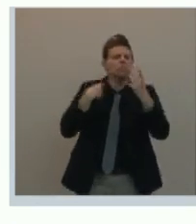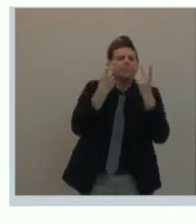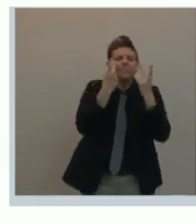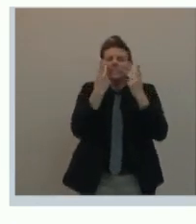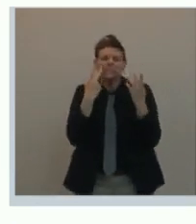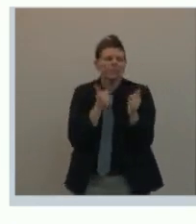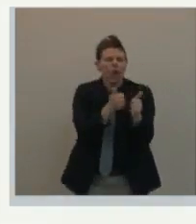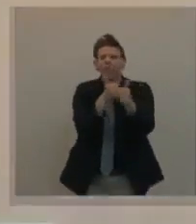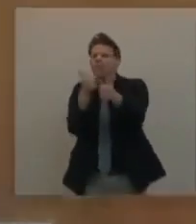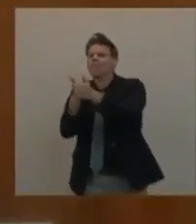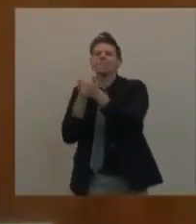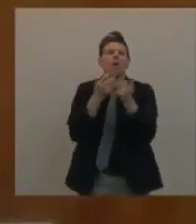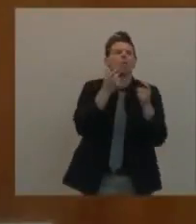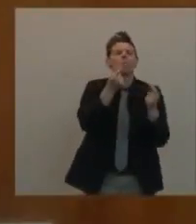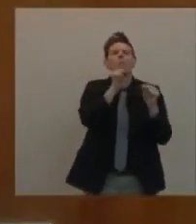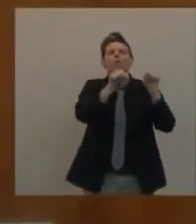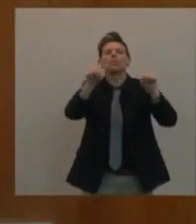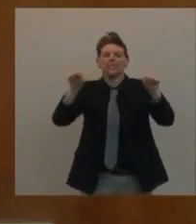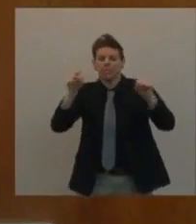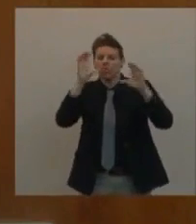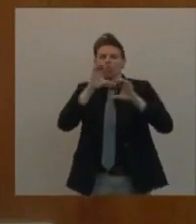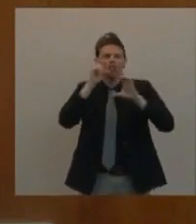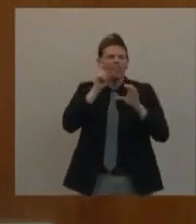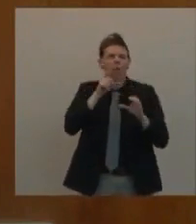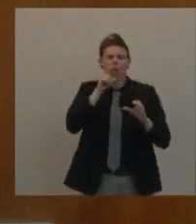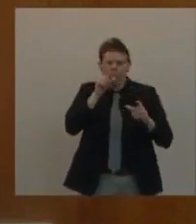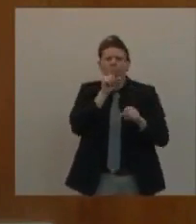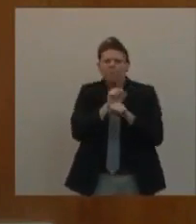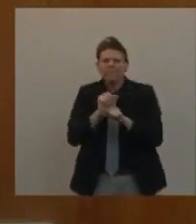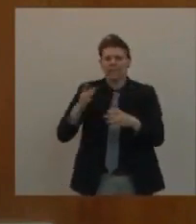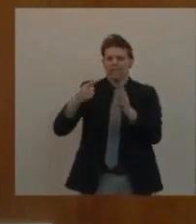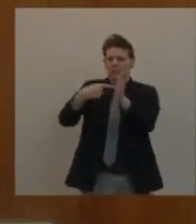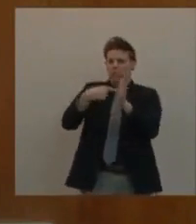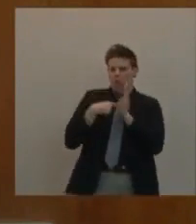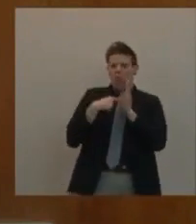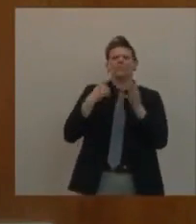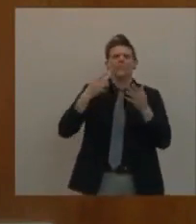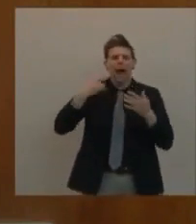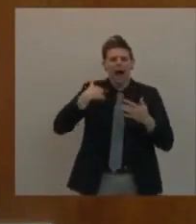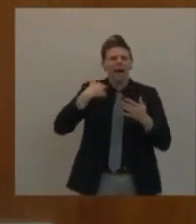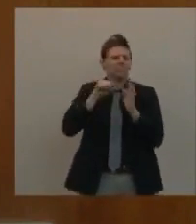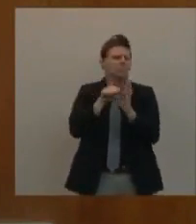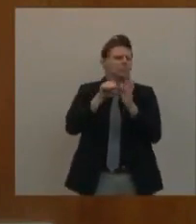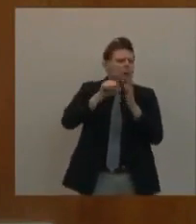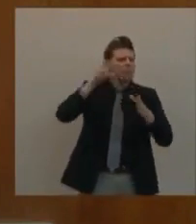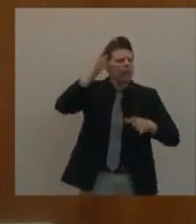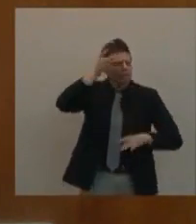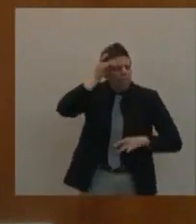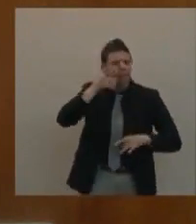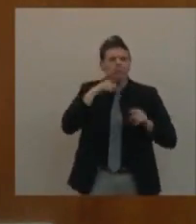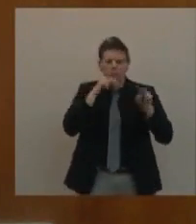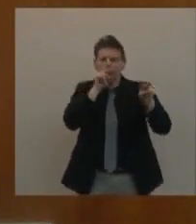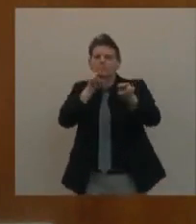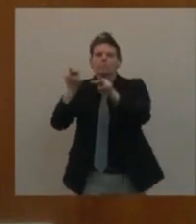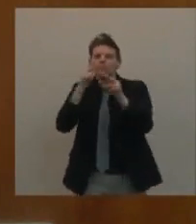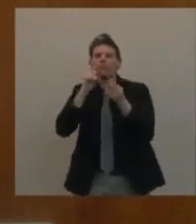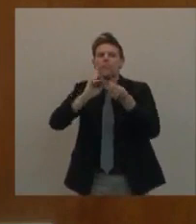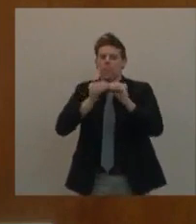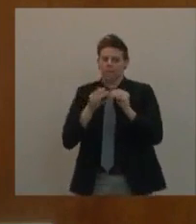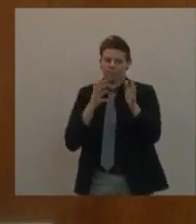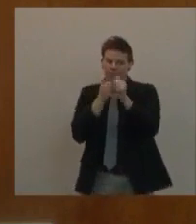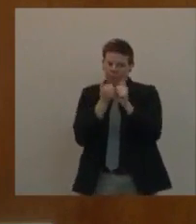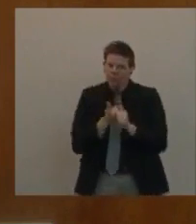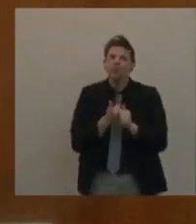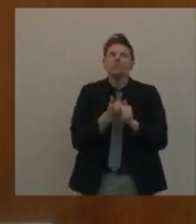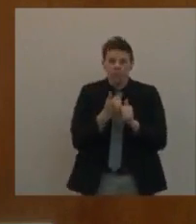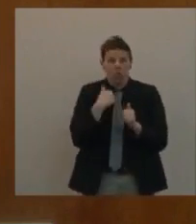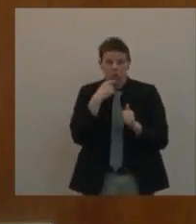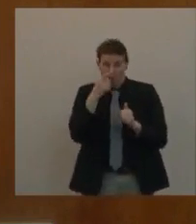PBOTH DOING CONTACT TRACING AND SOMETIMES DOING SURVEILLANCE WHICH MEANS WE ARE LOOKING FOR FOR PEOPLE WHO ARE SOME TO MEDIC.